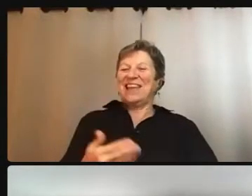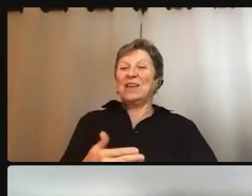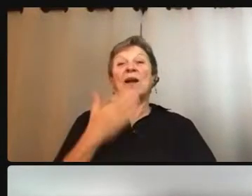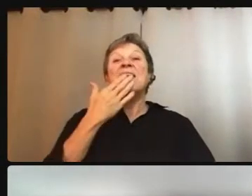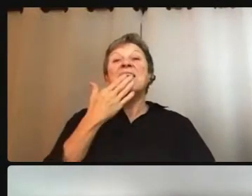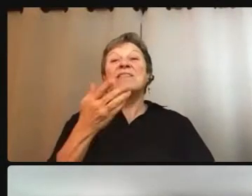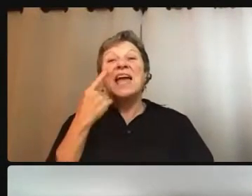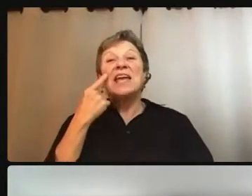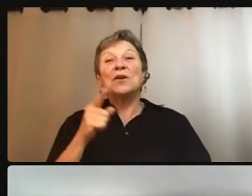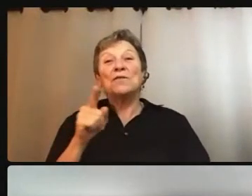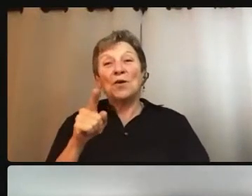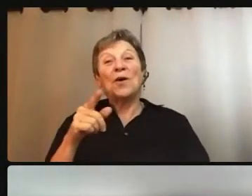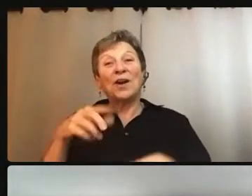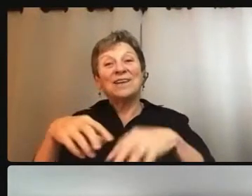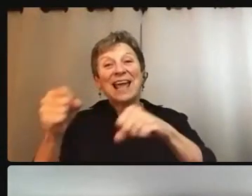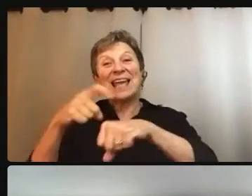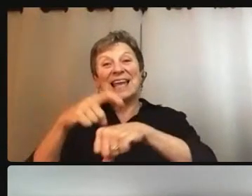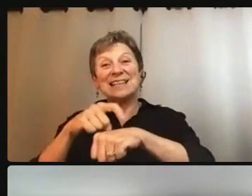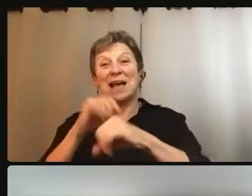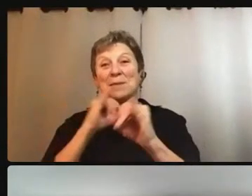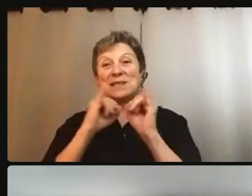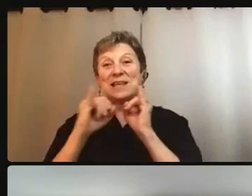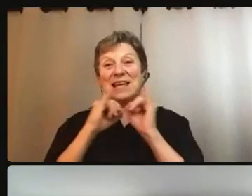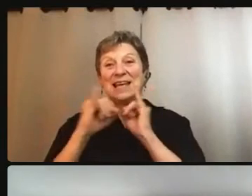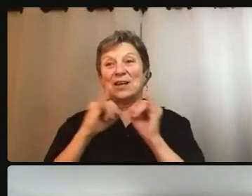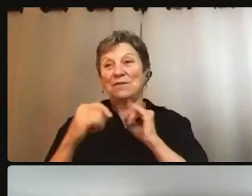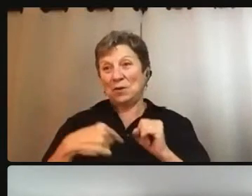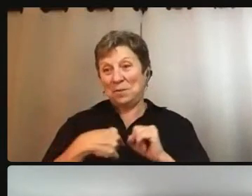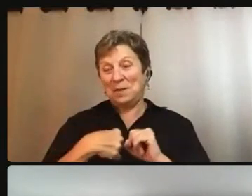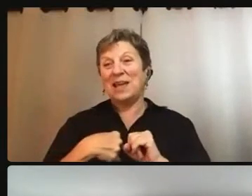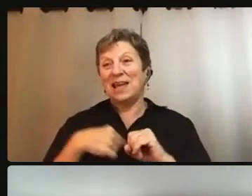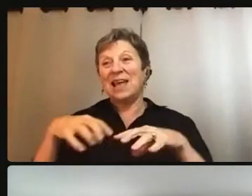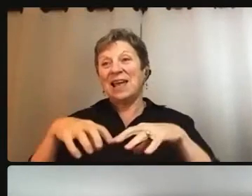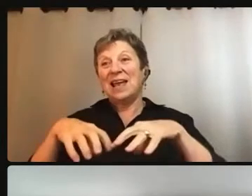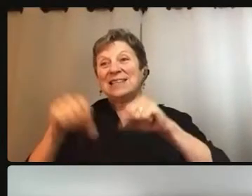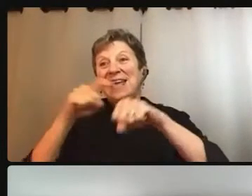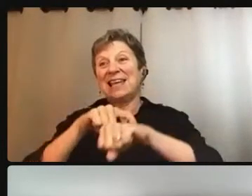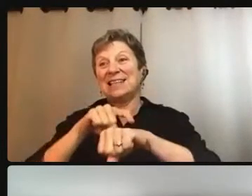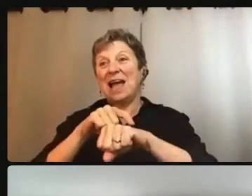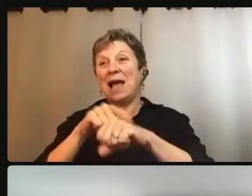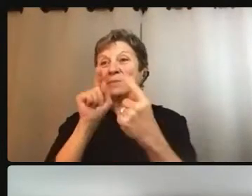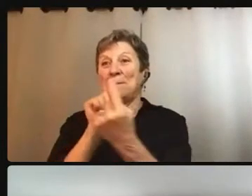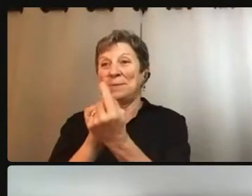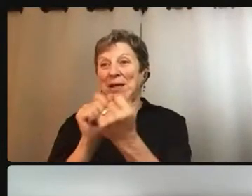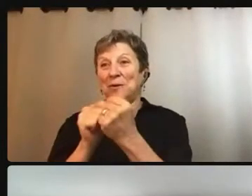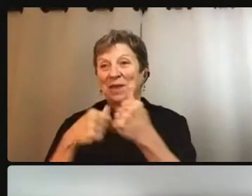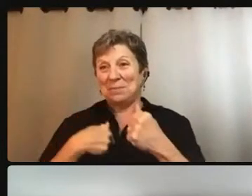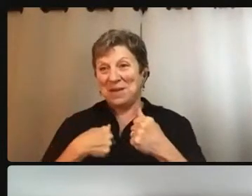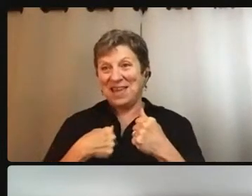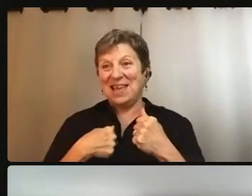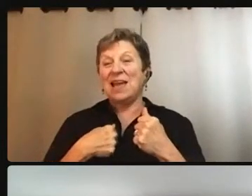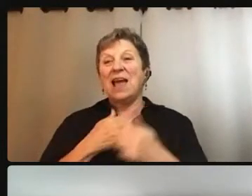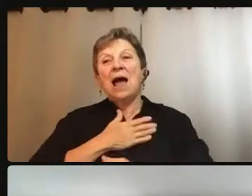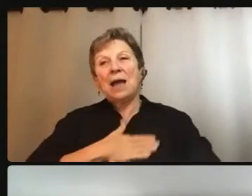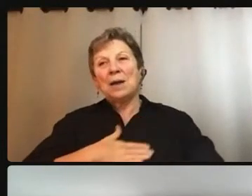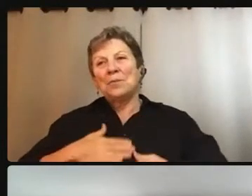YOU HAVE A VOICE SO I HAVE. OH , THANK YOU GUYS SO MUCH FOR